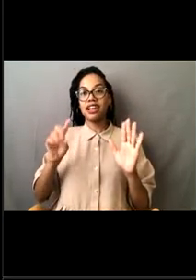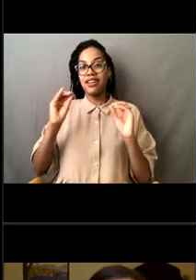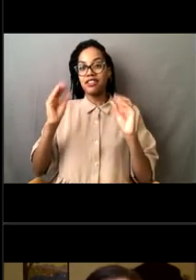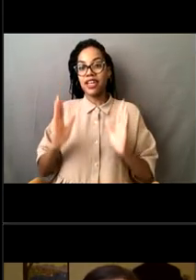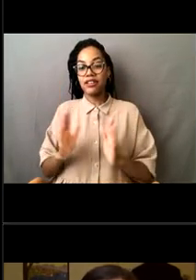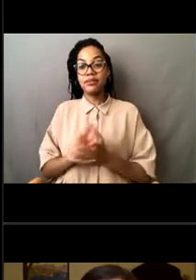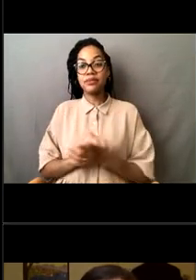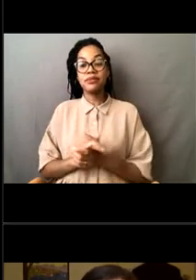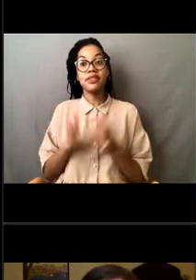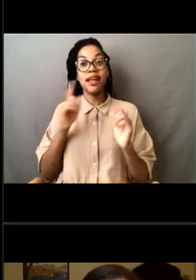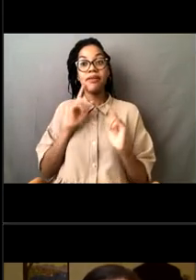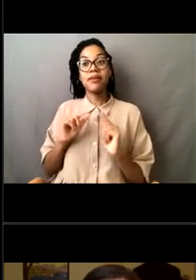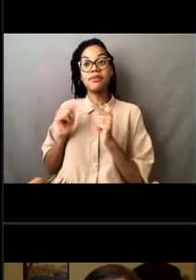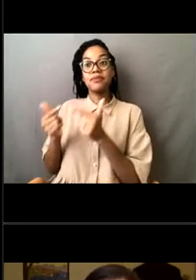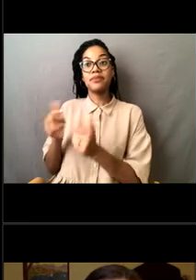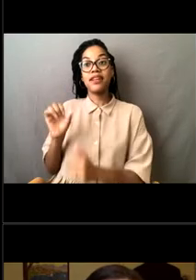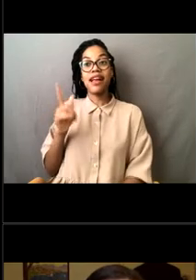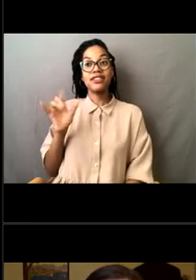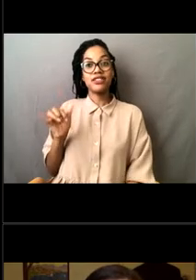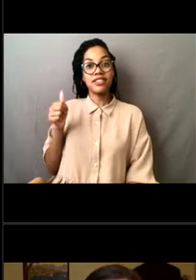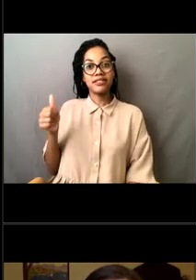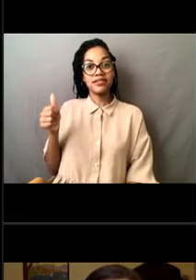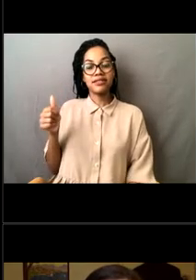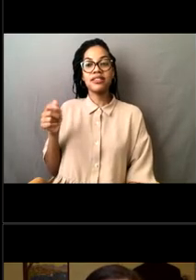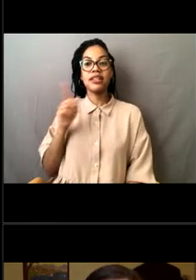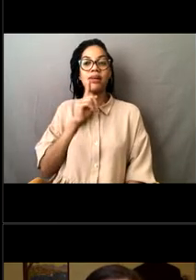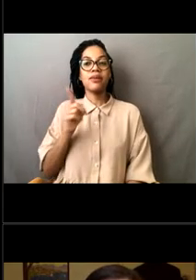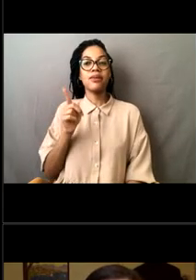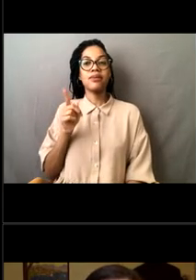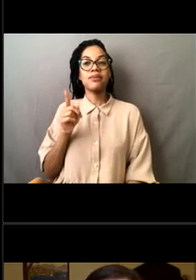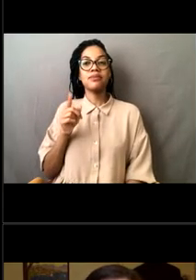to my coworker, Ashley Eaton, and go behind the scenes for just a second.